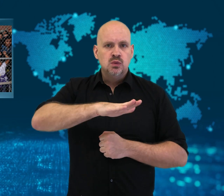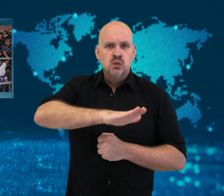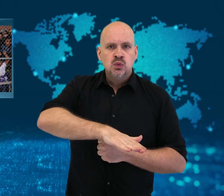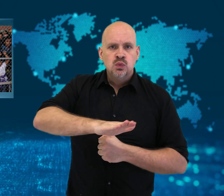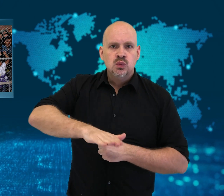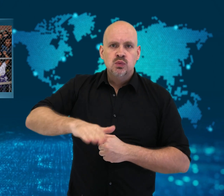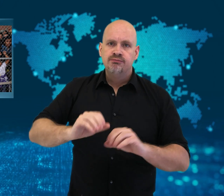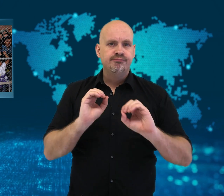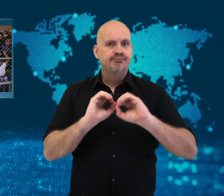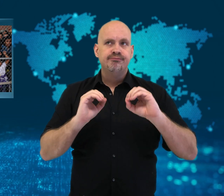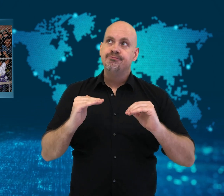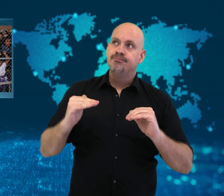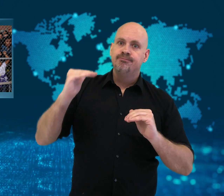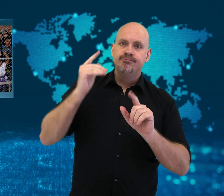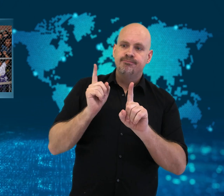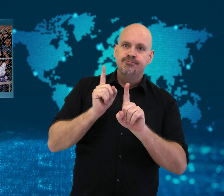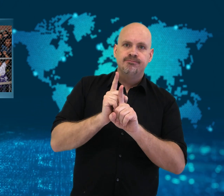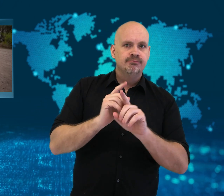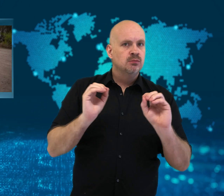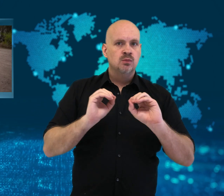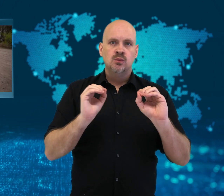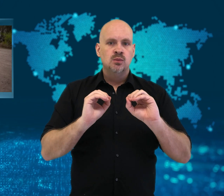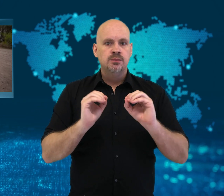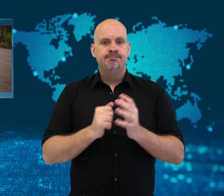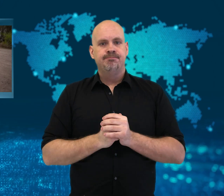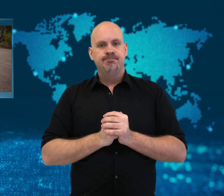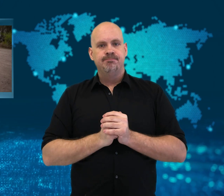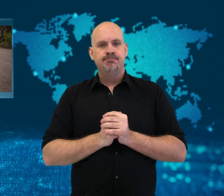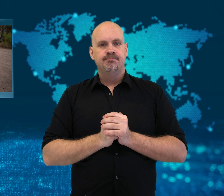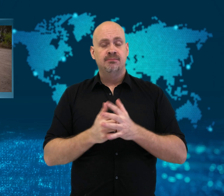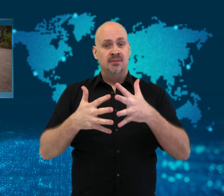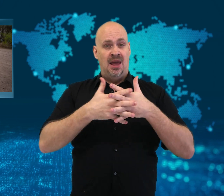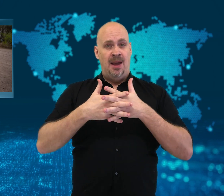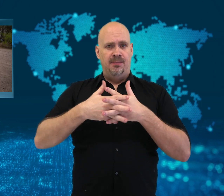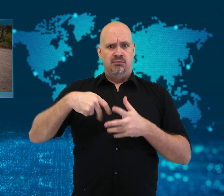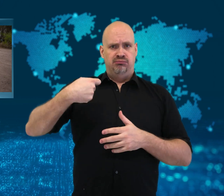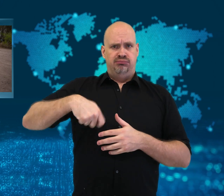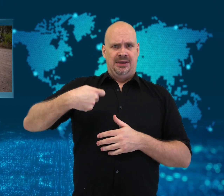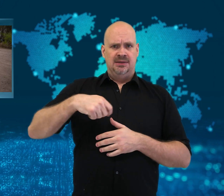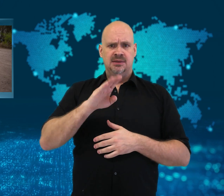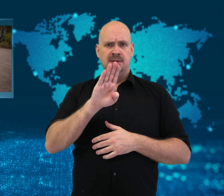and around 500 of those are unaccompanied children.